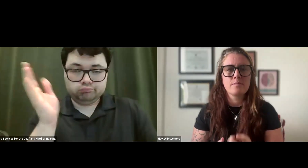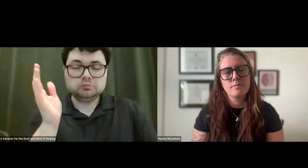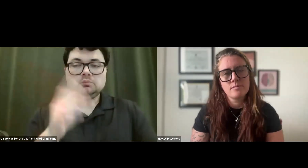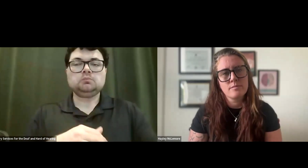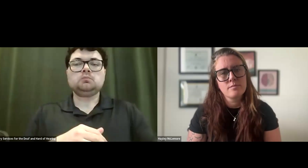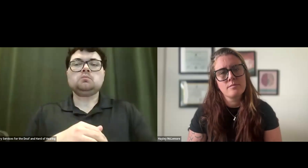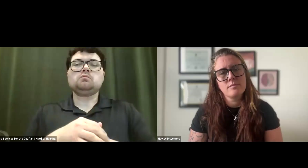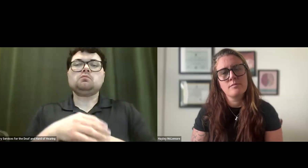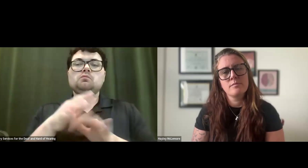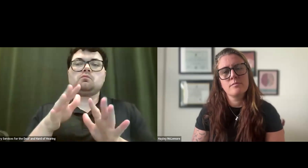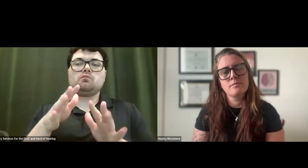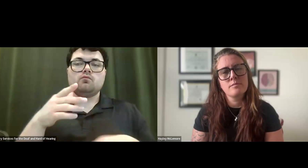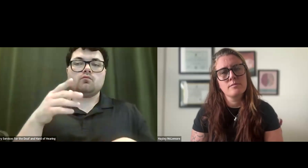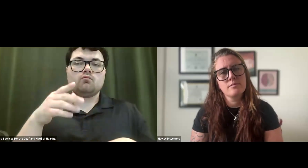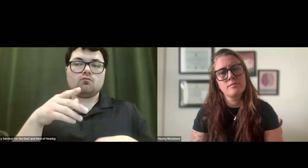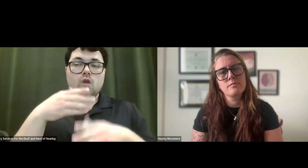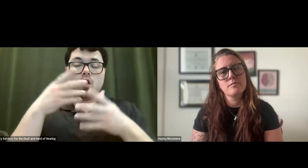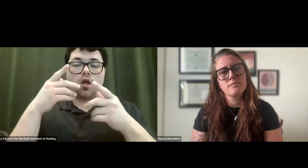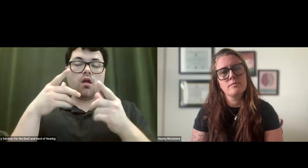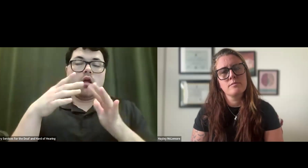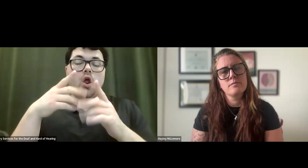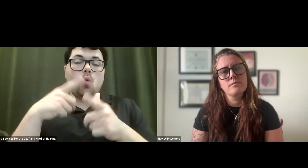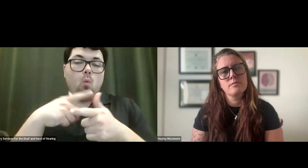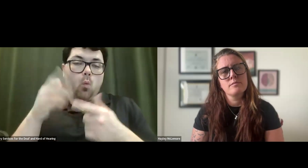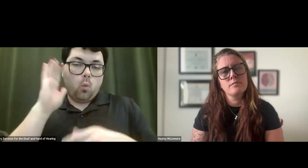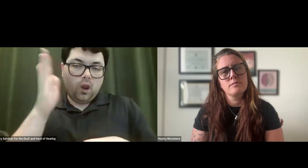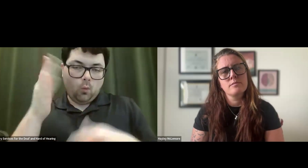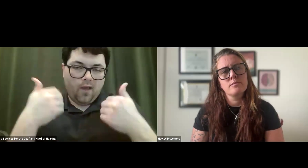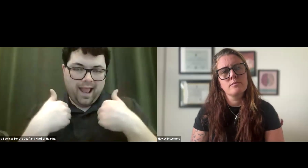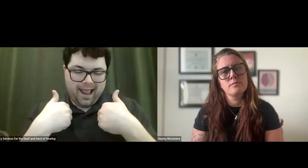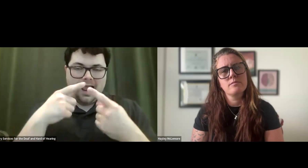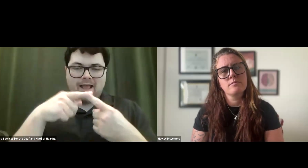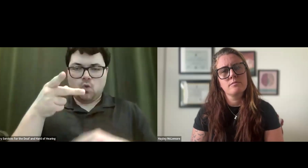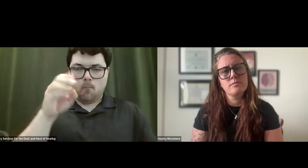Before we go ahead and start Hayley's presentation today,